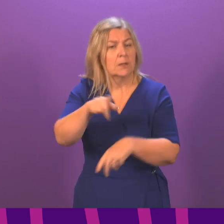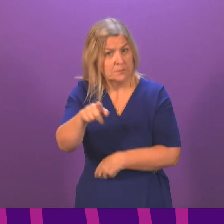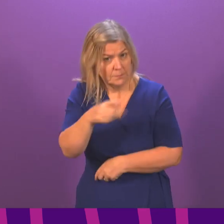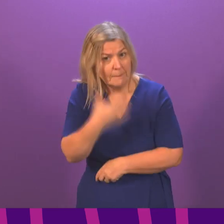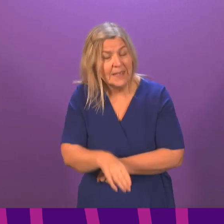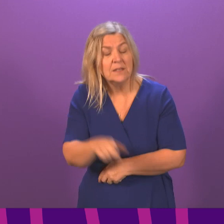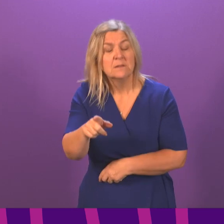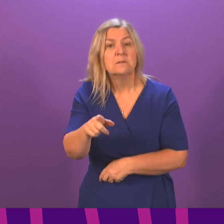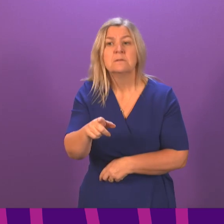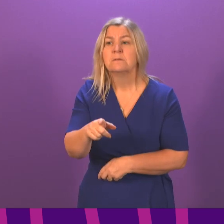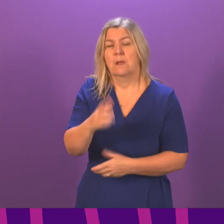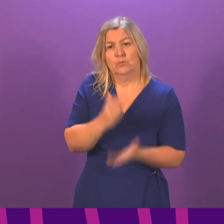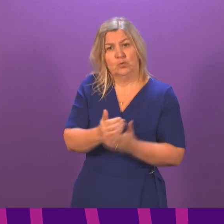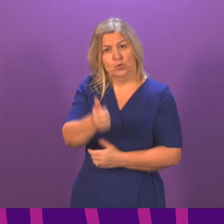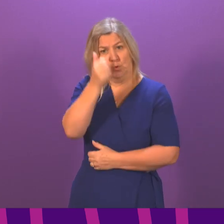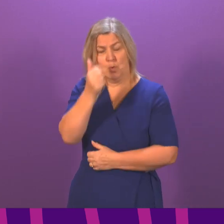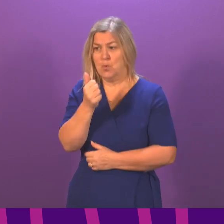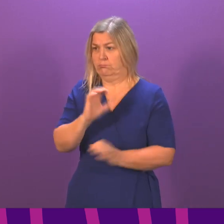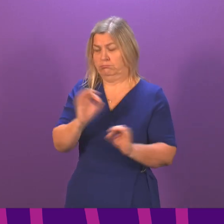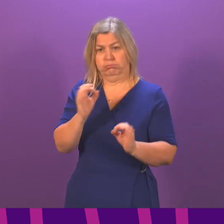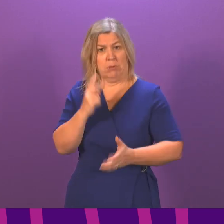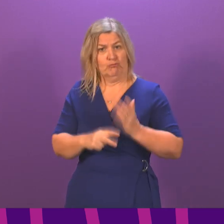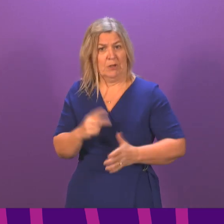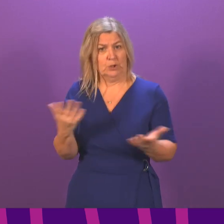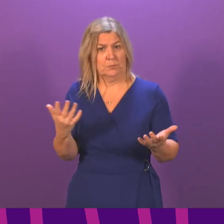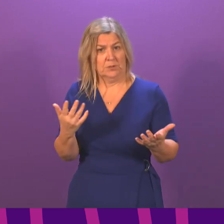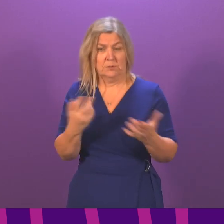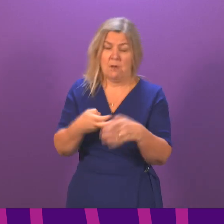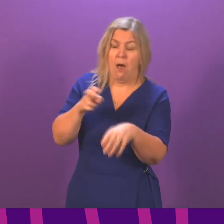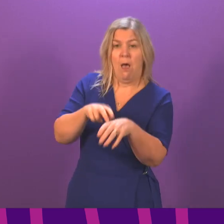know that no such arrangements have been put in place for our island communities, even